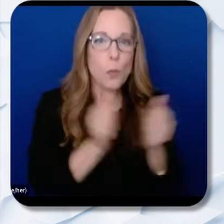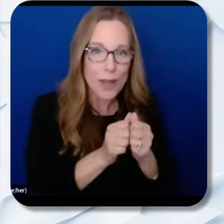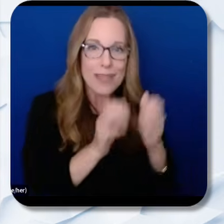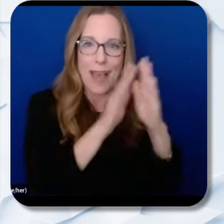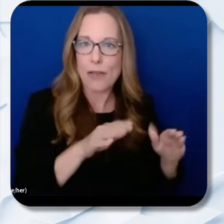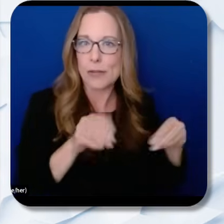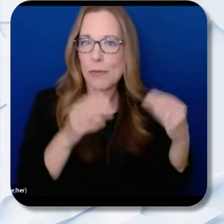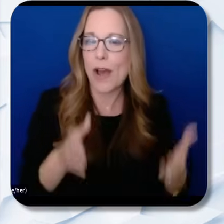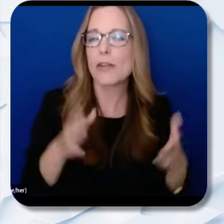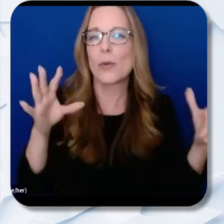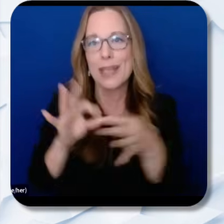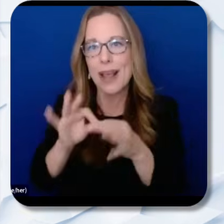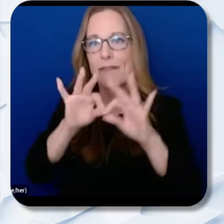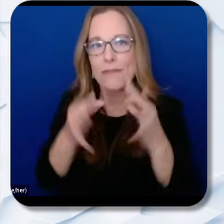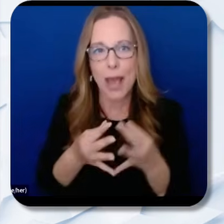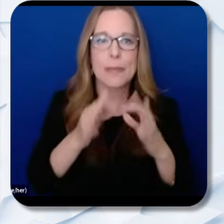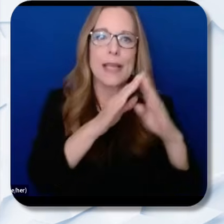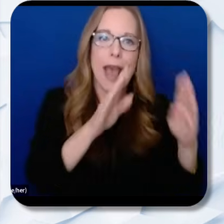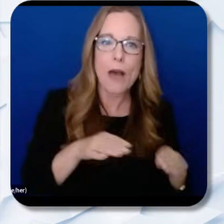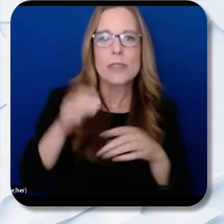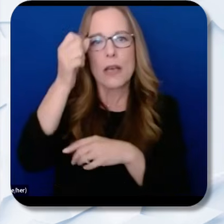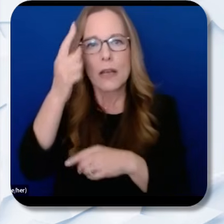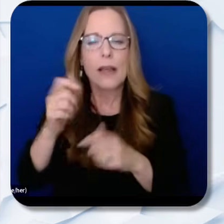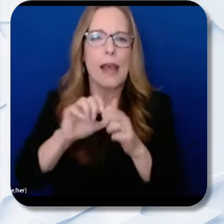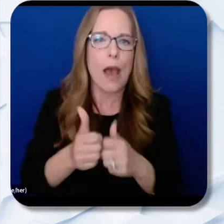to occur simultaneously rather than sequentially.